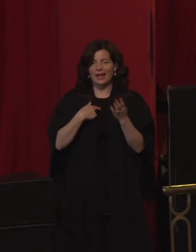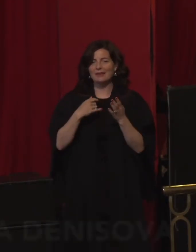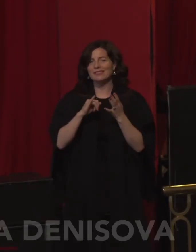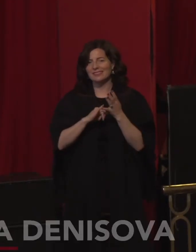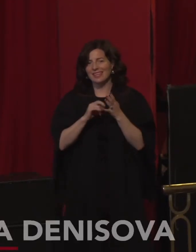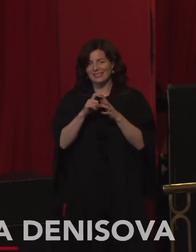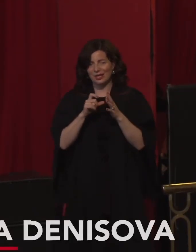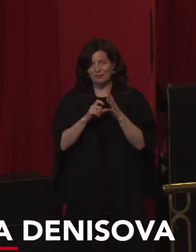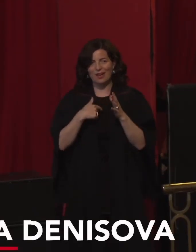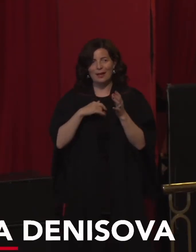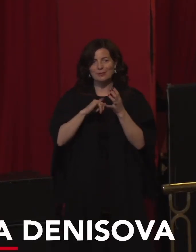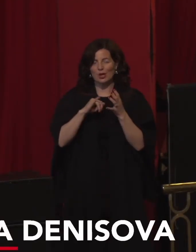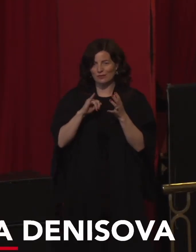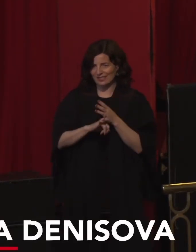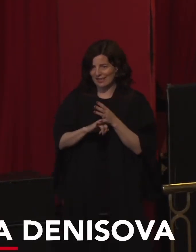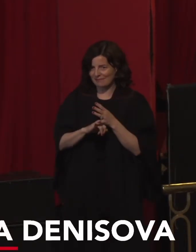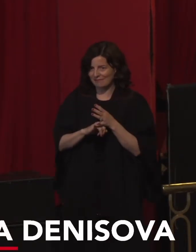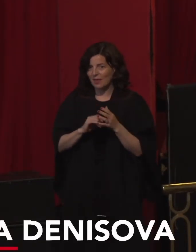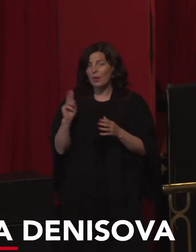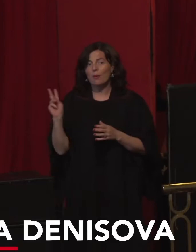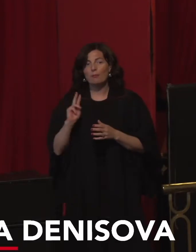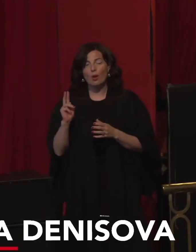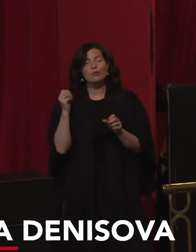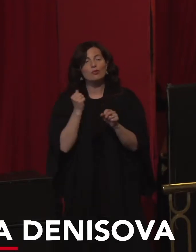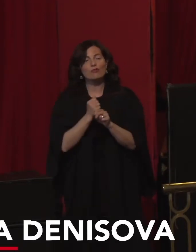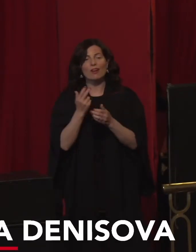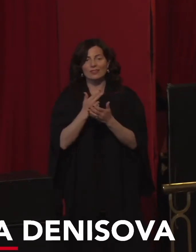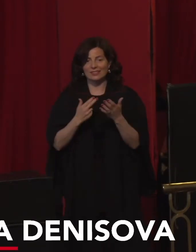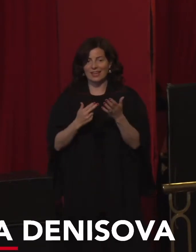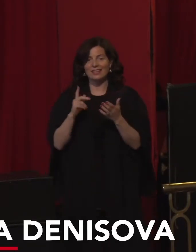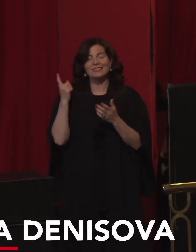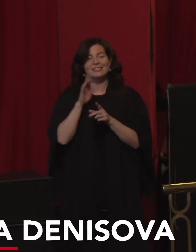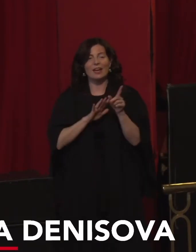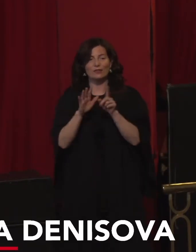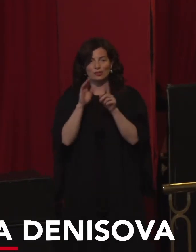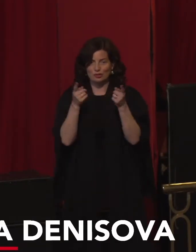Slim and we have both studied Graphic Design at Staffordshire University over the last three